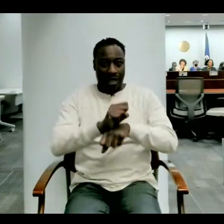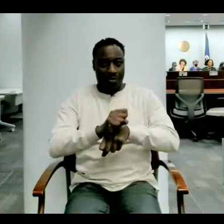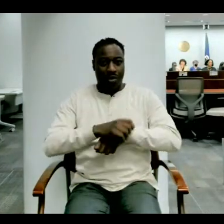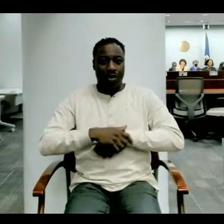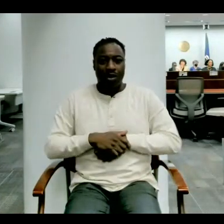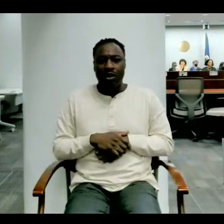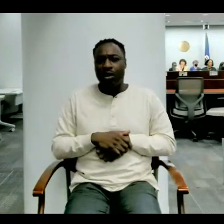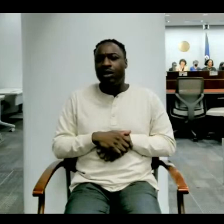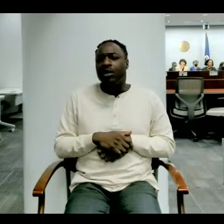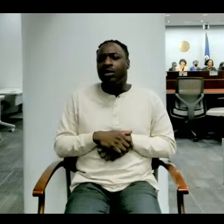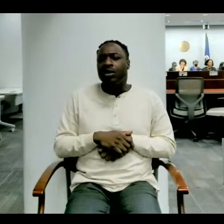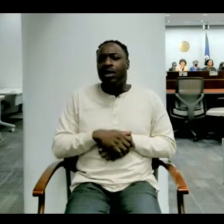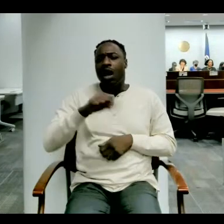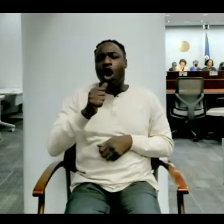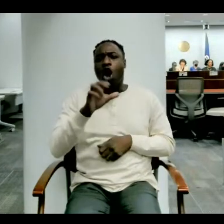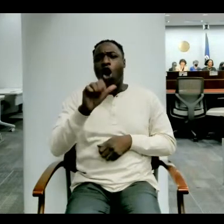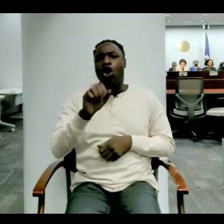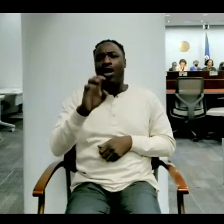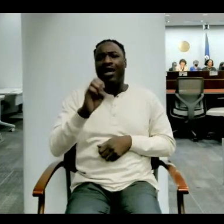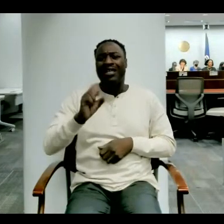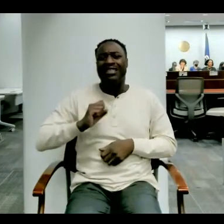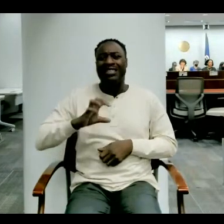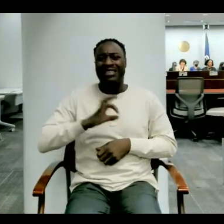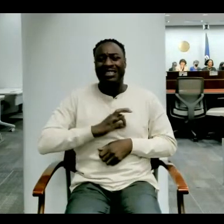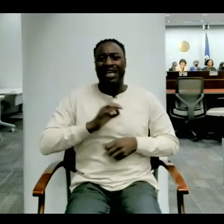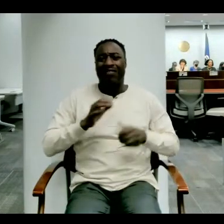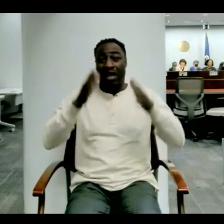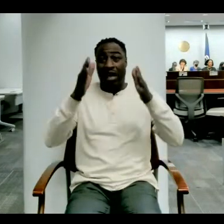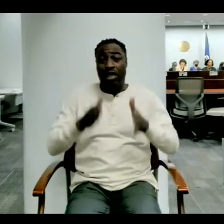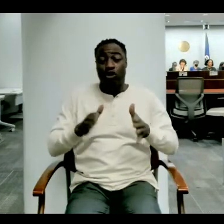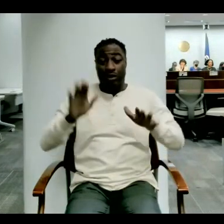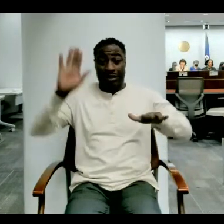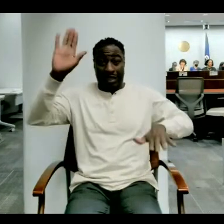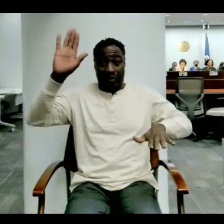In another case the staffing agent operator in Chicago testified the